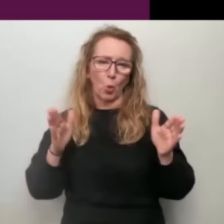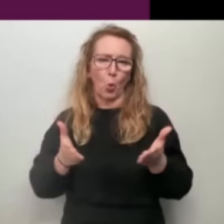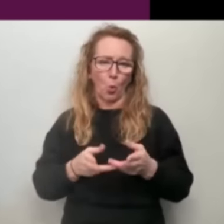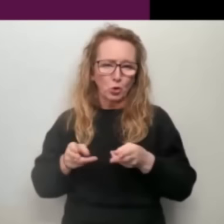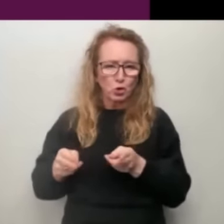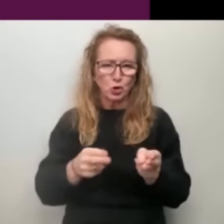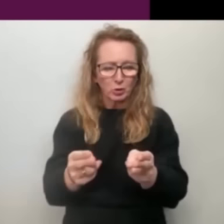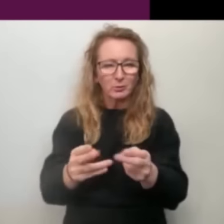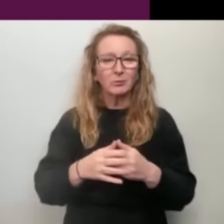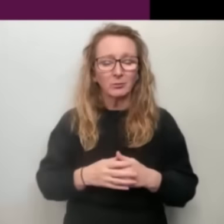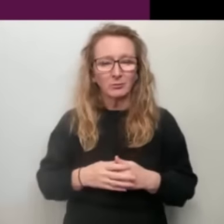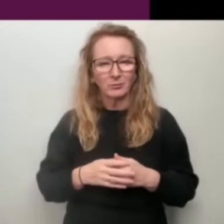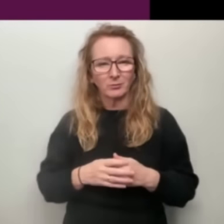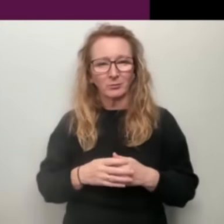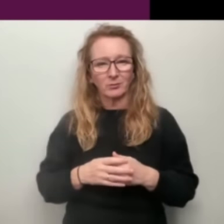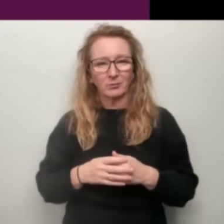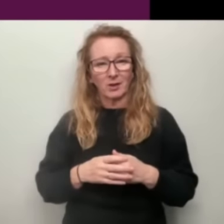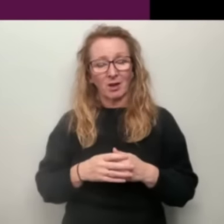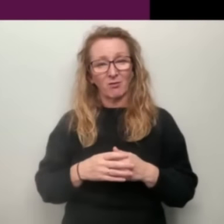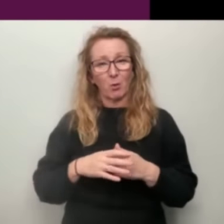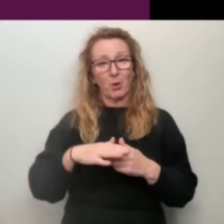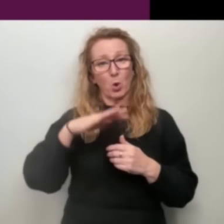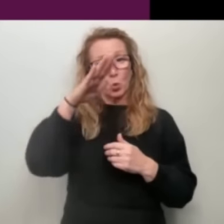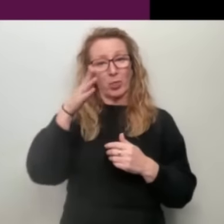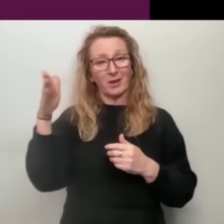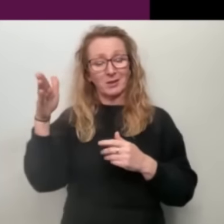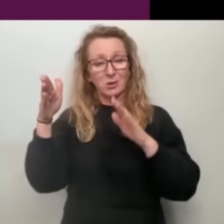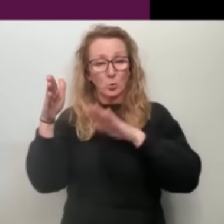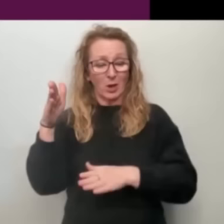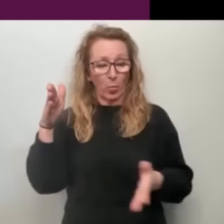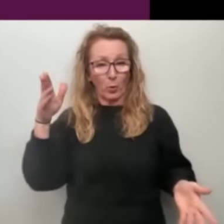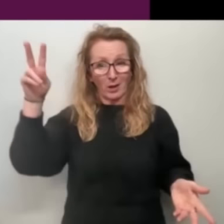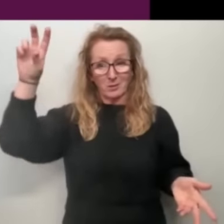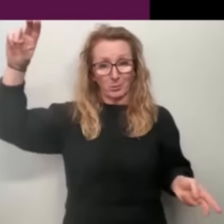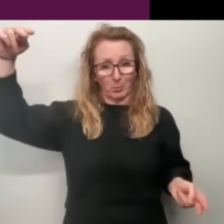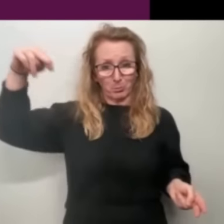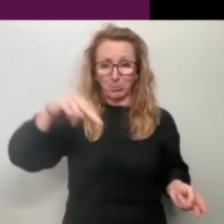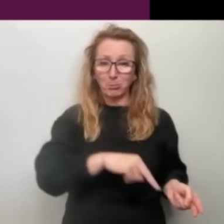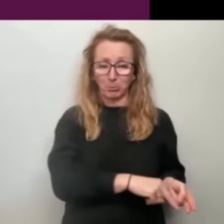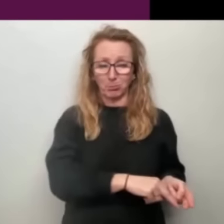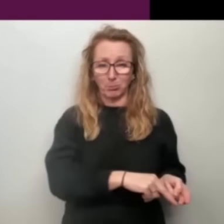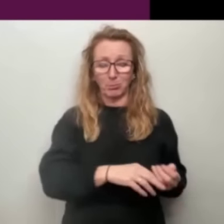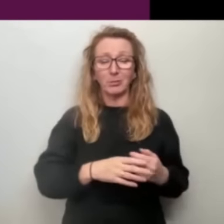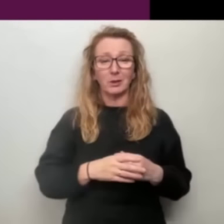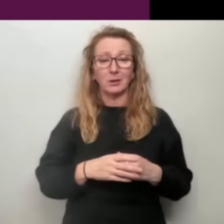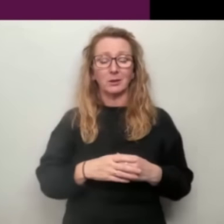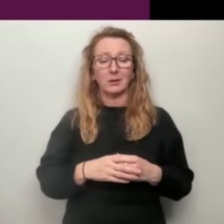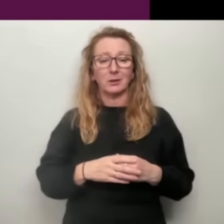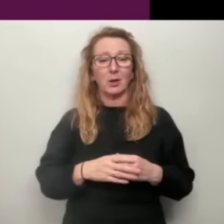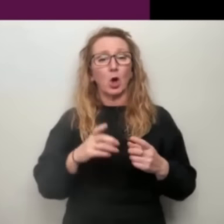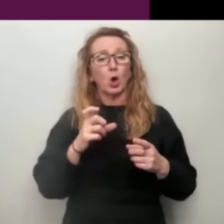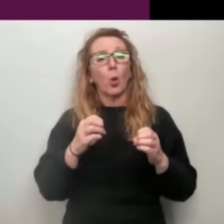It runs roughly northeast to southwest in the center of the county of Shropshire. Coalbrookdale lies at its western end